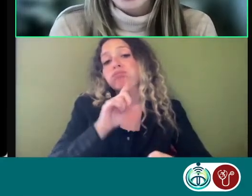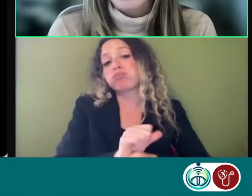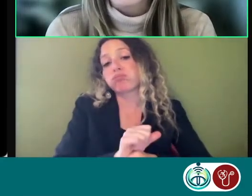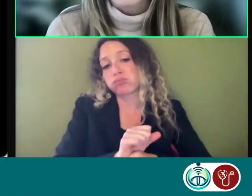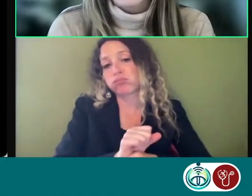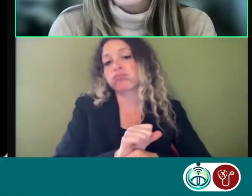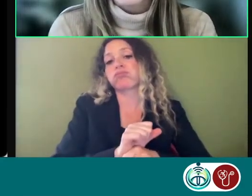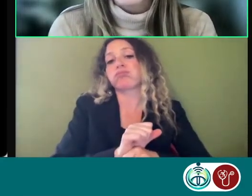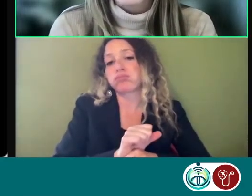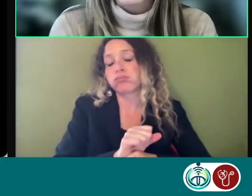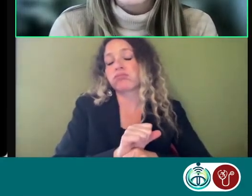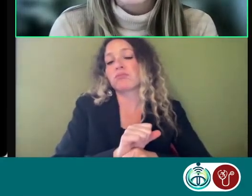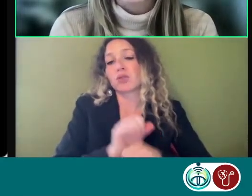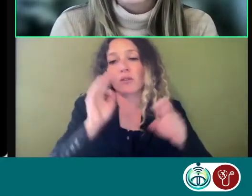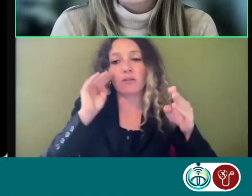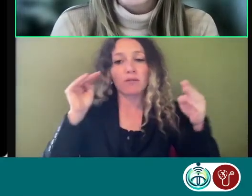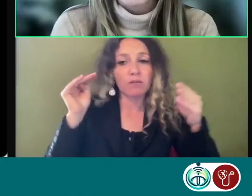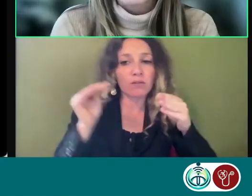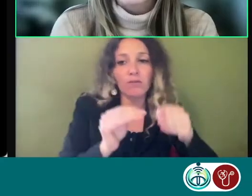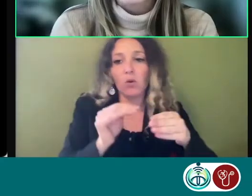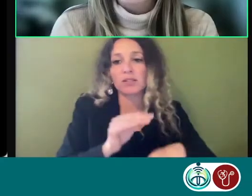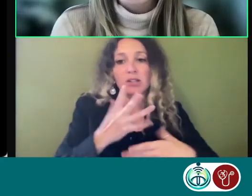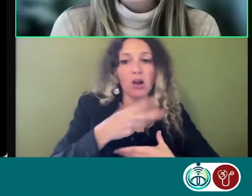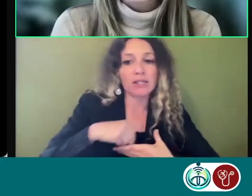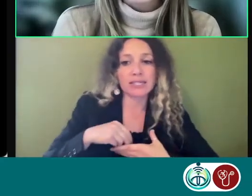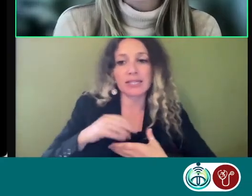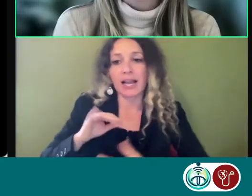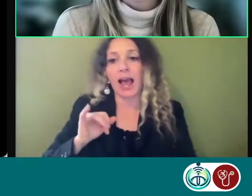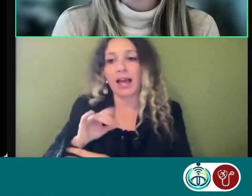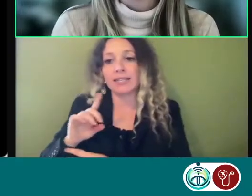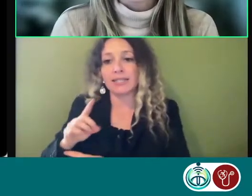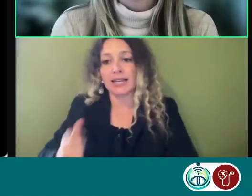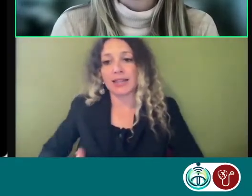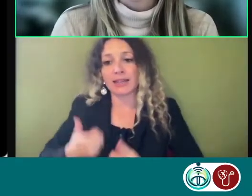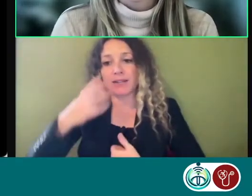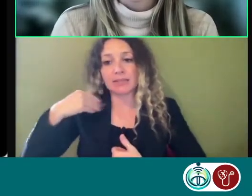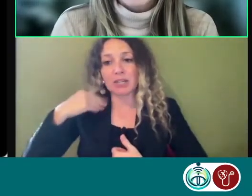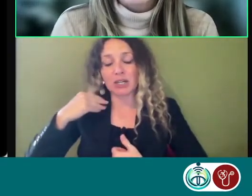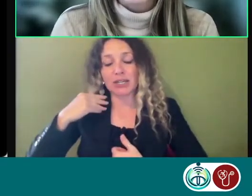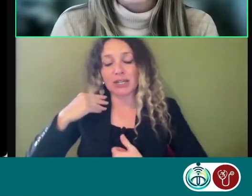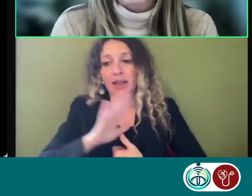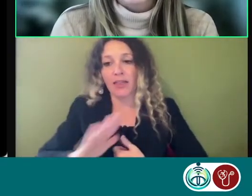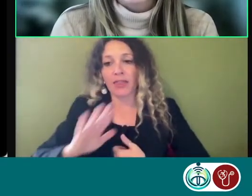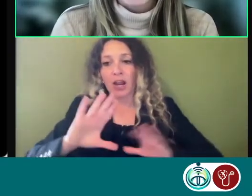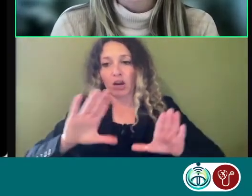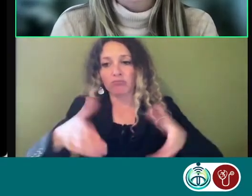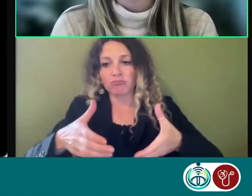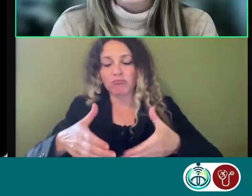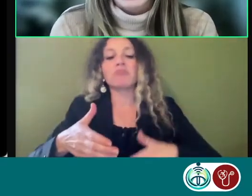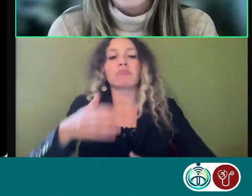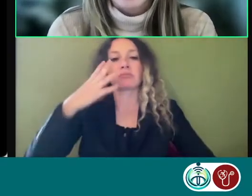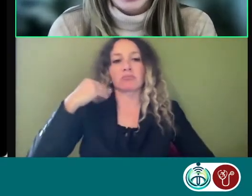of those autistic and IDD-lived experiences. And that's a caption on top of a diagram that